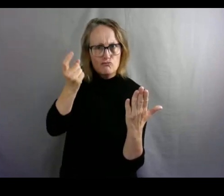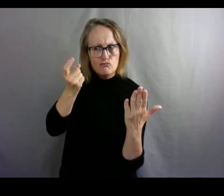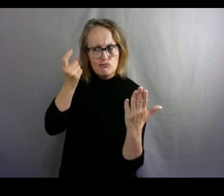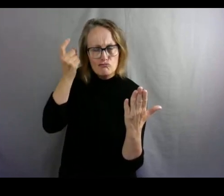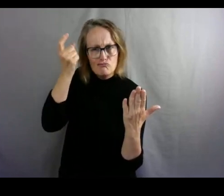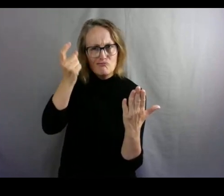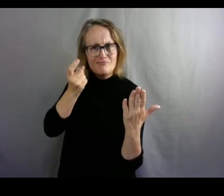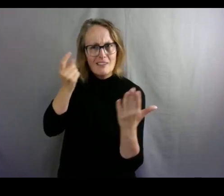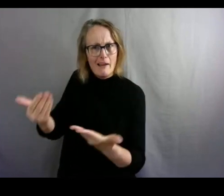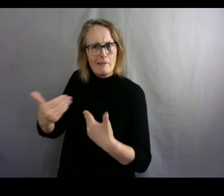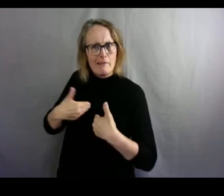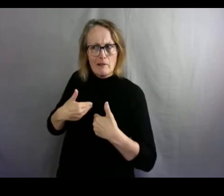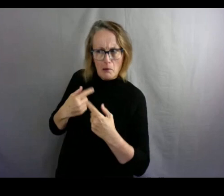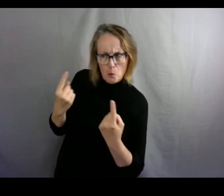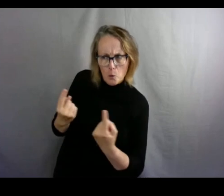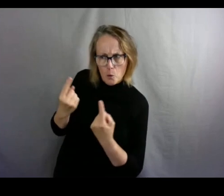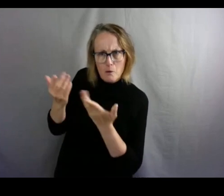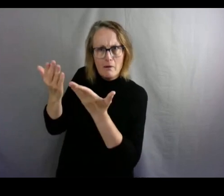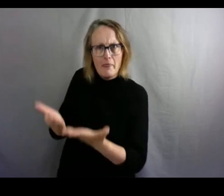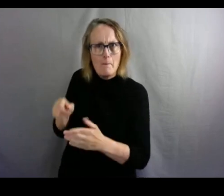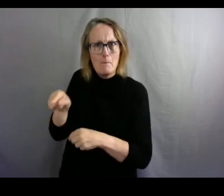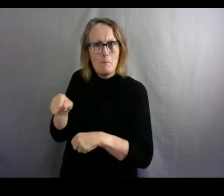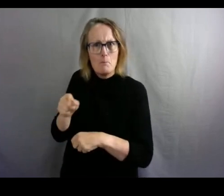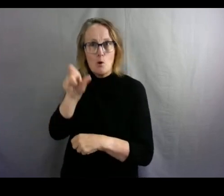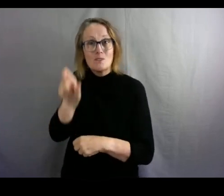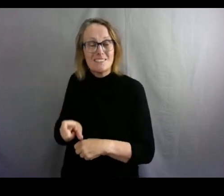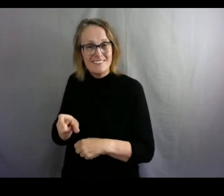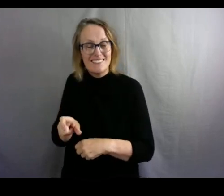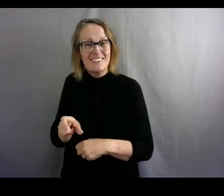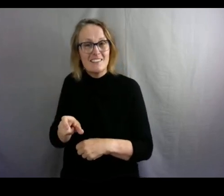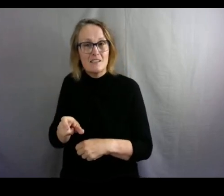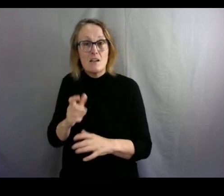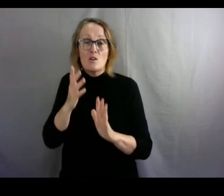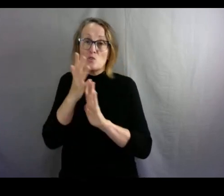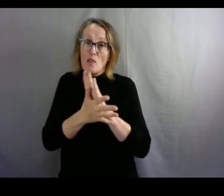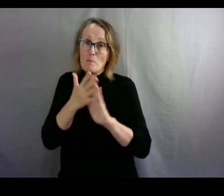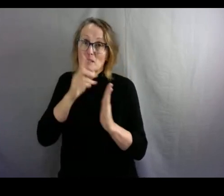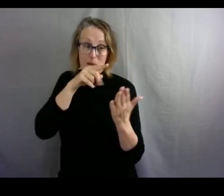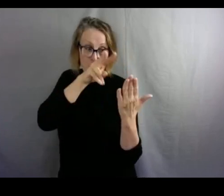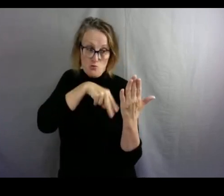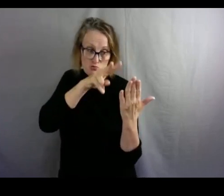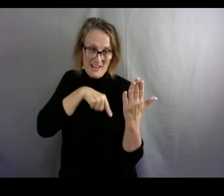And I think that image is sort of stuck in the way of people trying to get a sort of deeper grasp